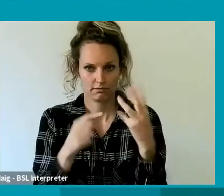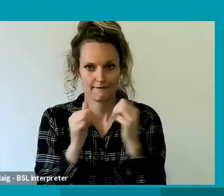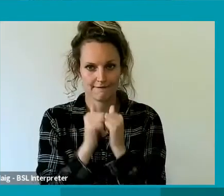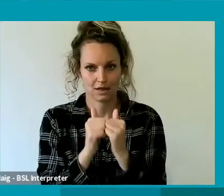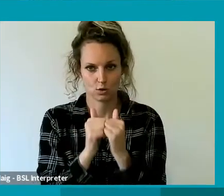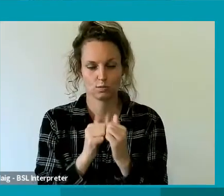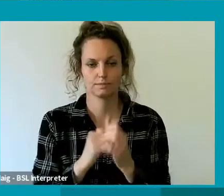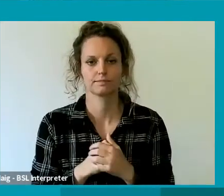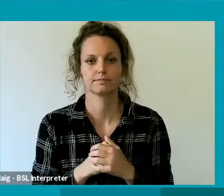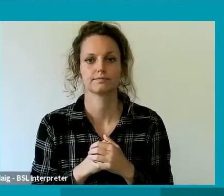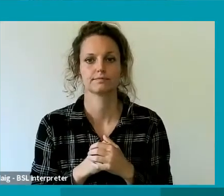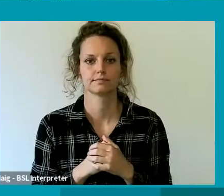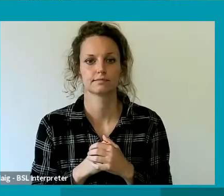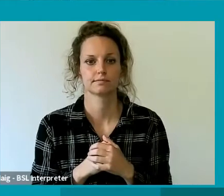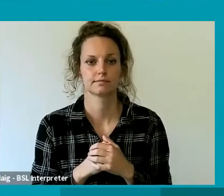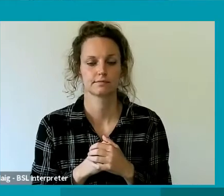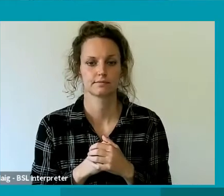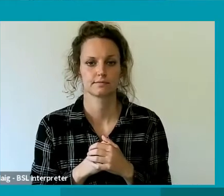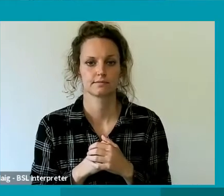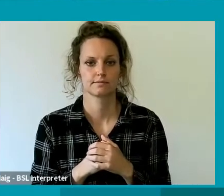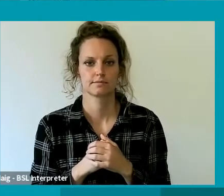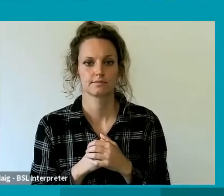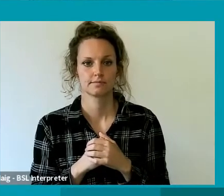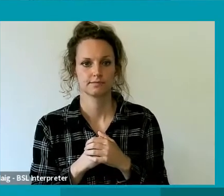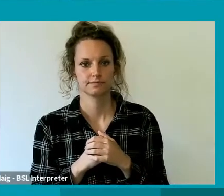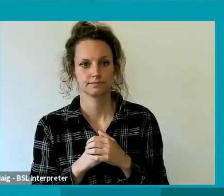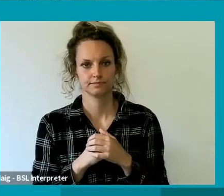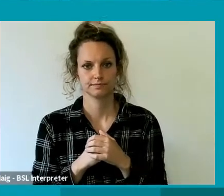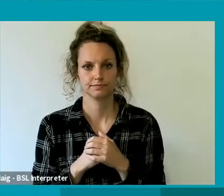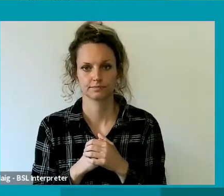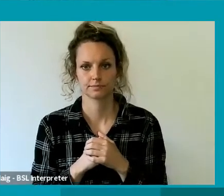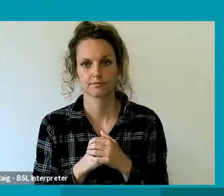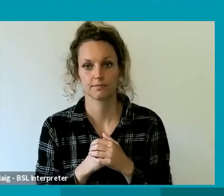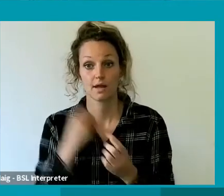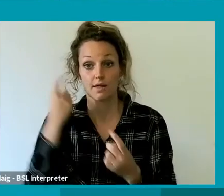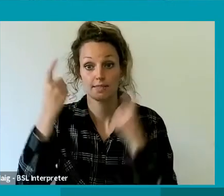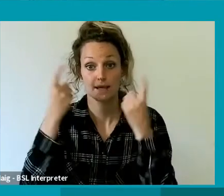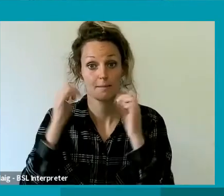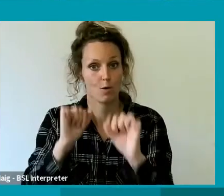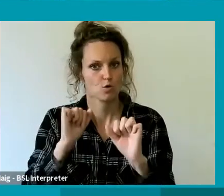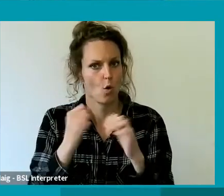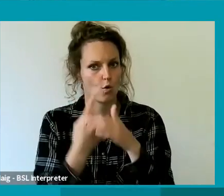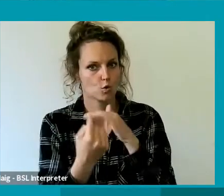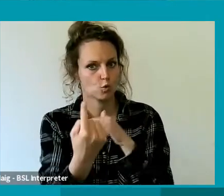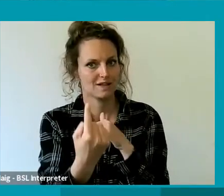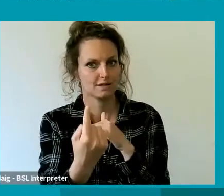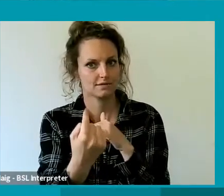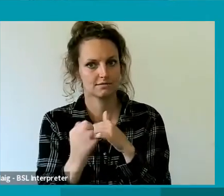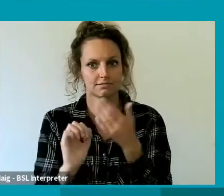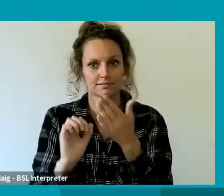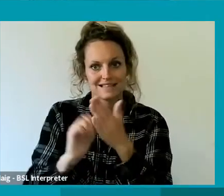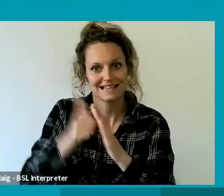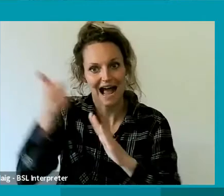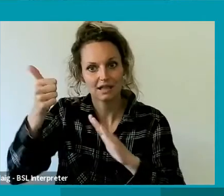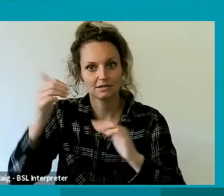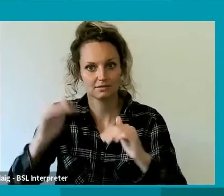OK, think about your unique talents and skills. What do you have to offer? What are your top strengths?